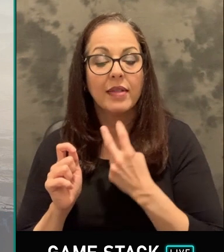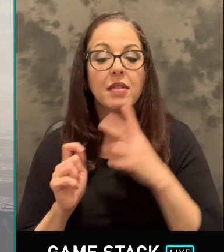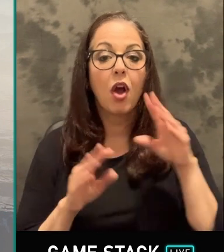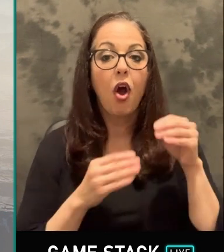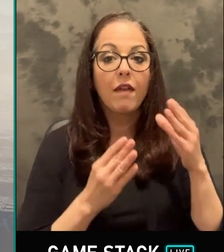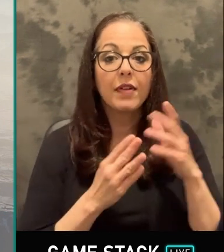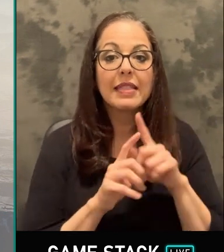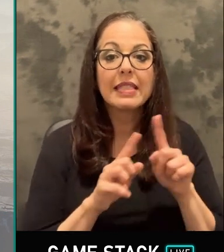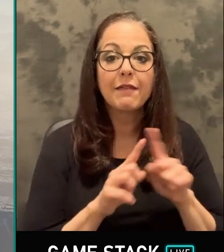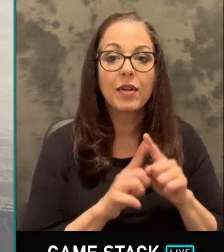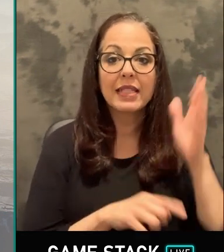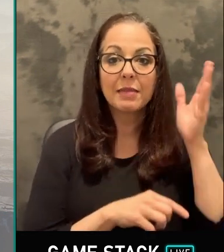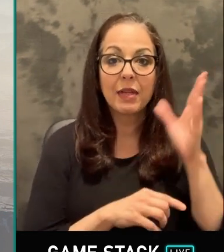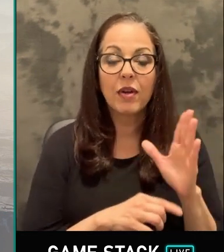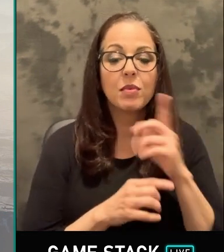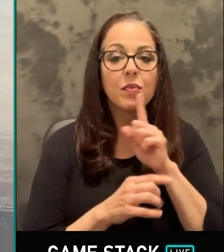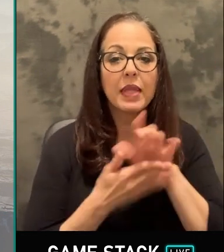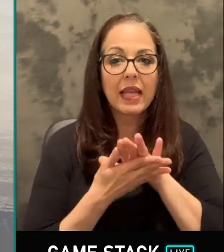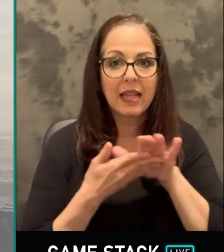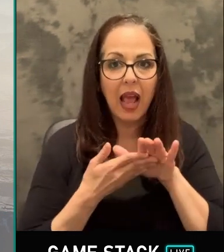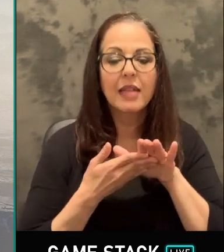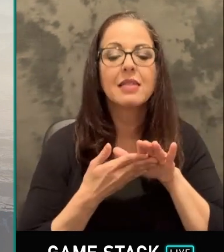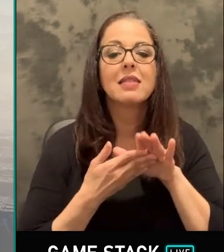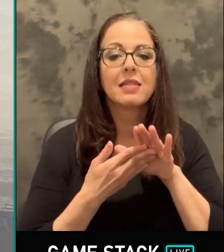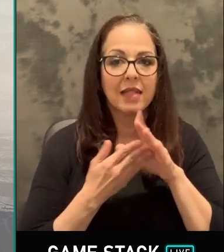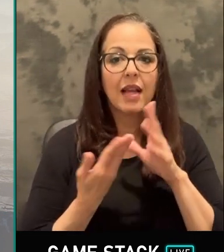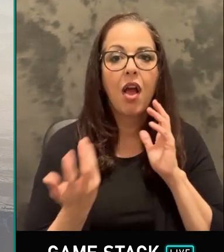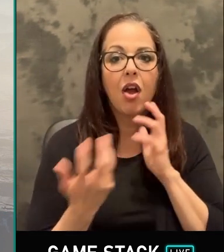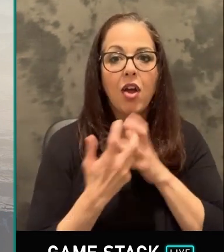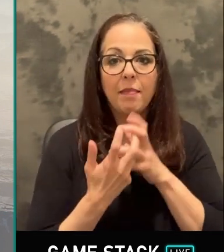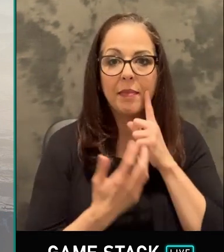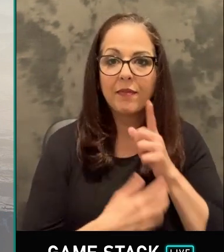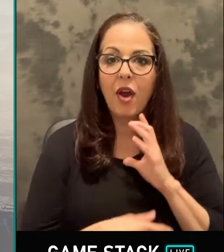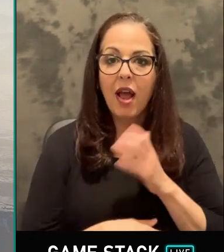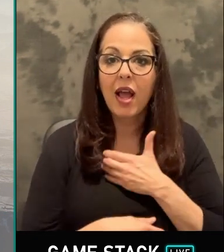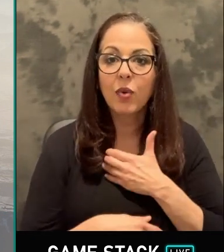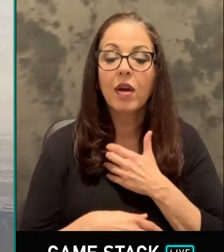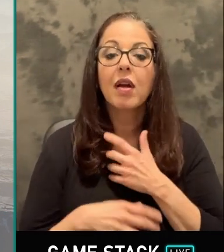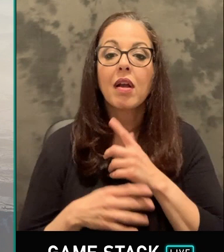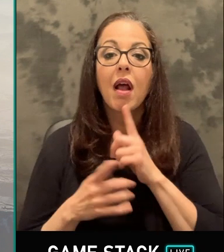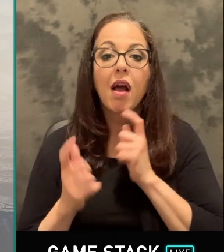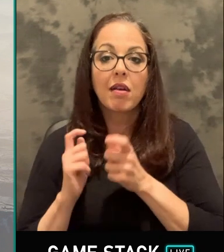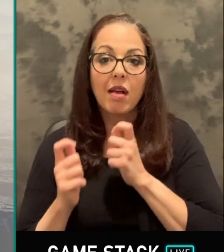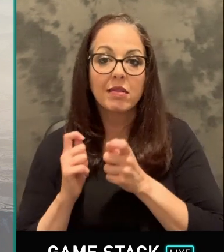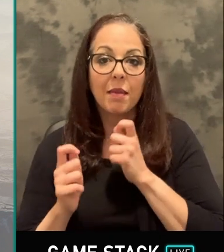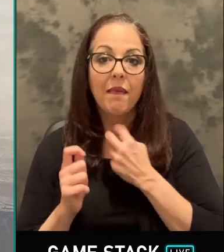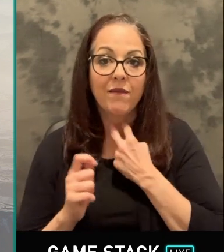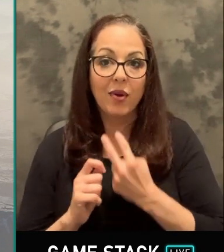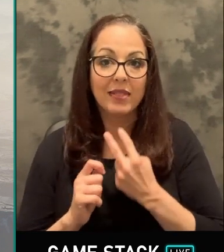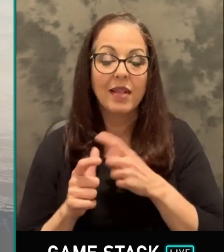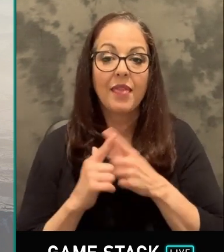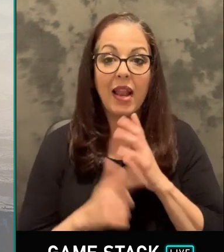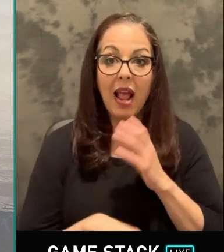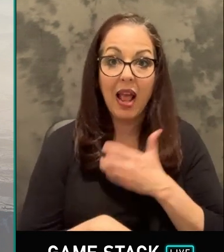really nice compliments to our custom voice. Another really interesting feature we use with this voice is SSML,